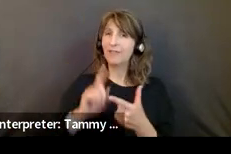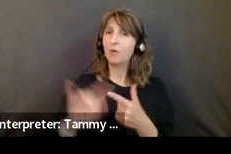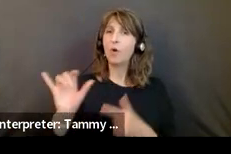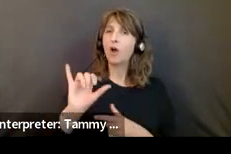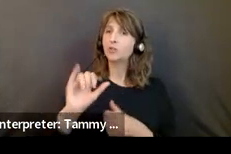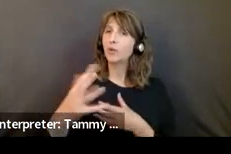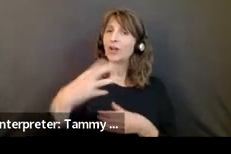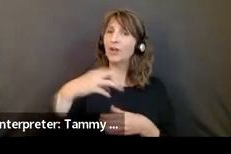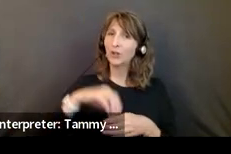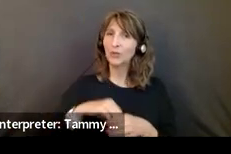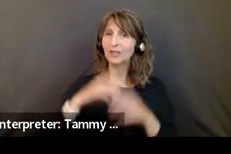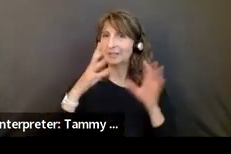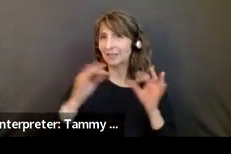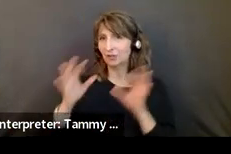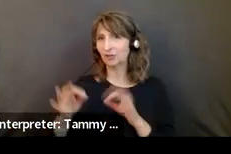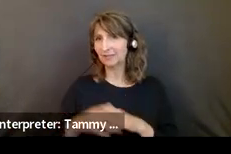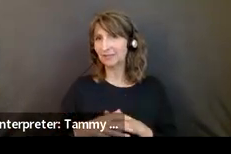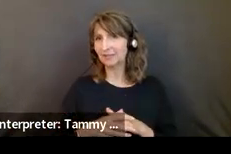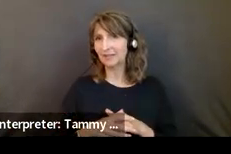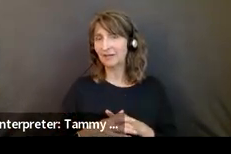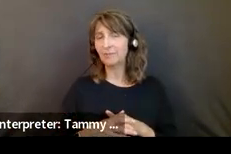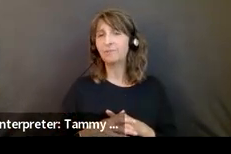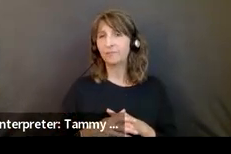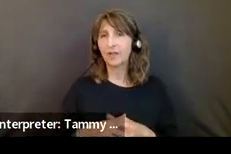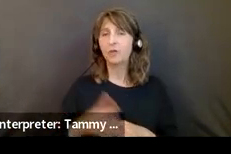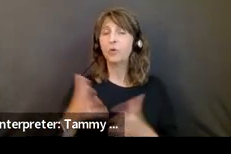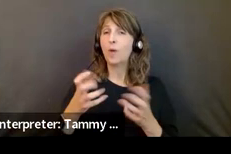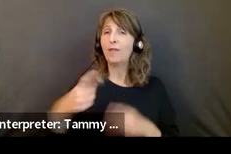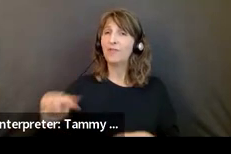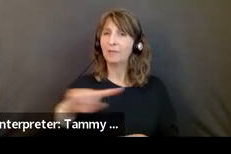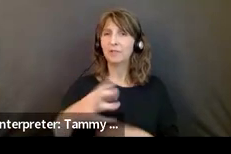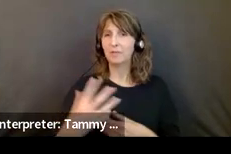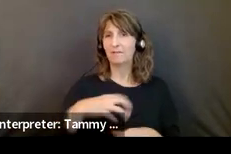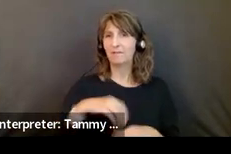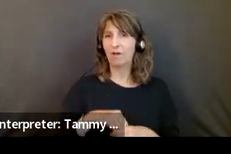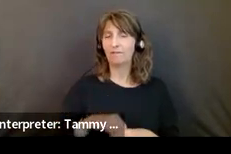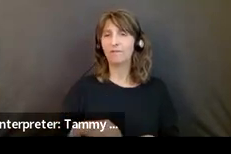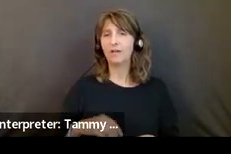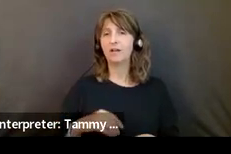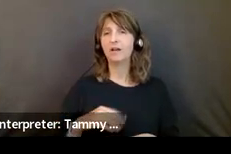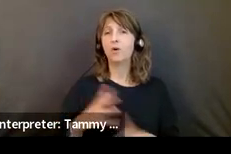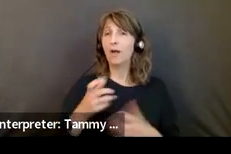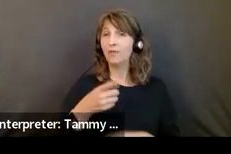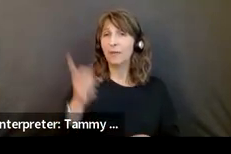We want them to feel involved. We want them to feel seen and we want them to know that they are their voice is being heard.